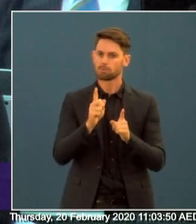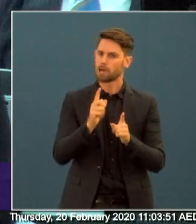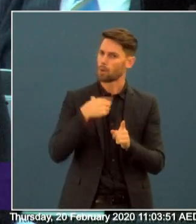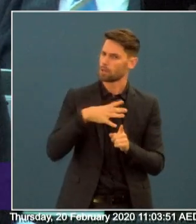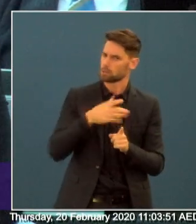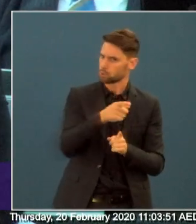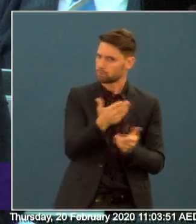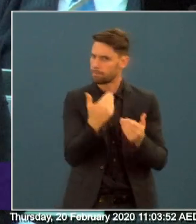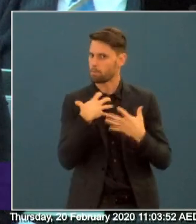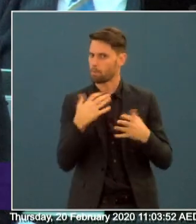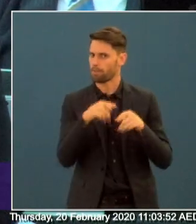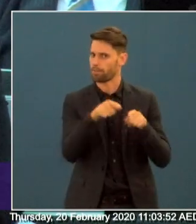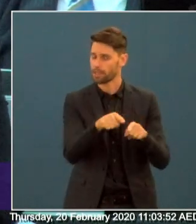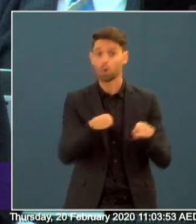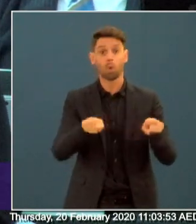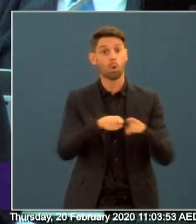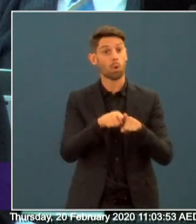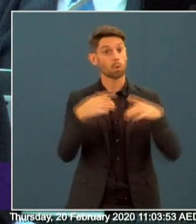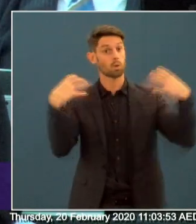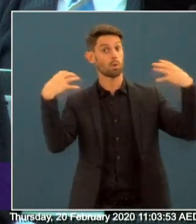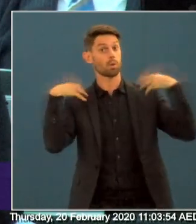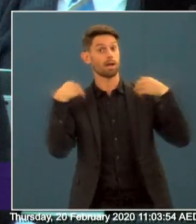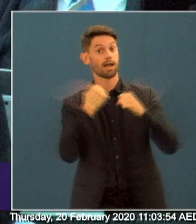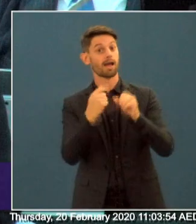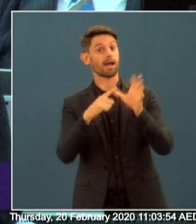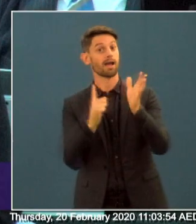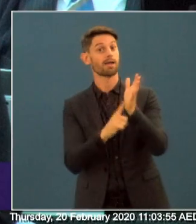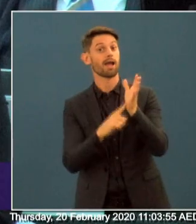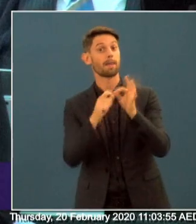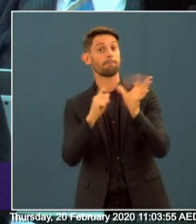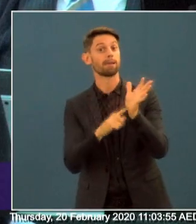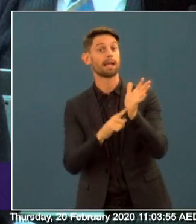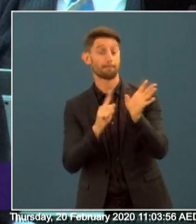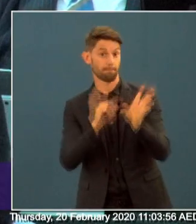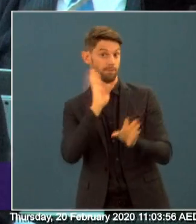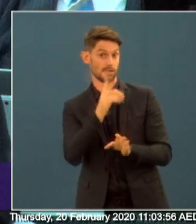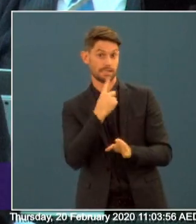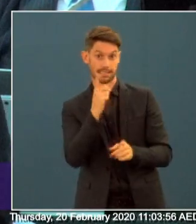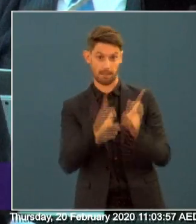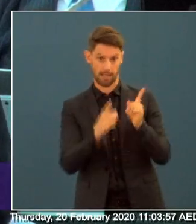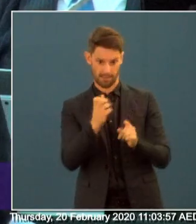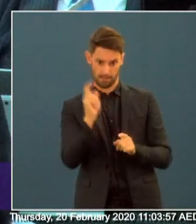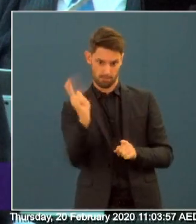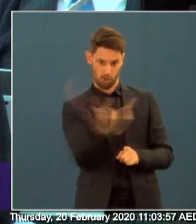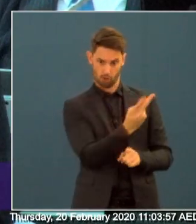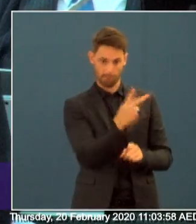is if it we're looking at two coexisting, and they're all a species of intellectual disability,